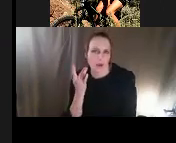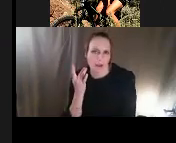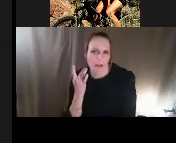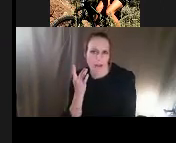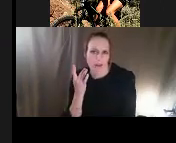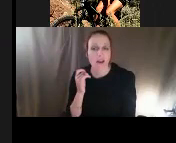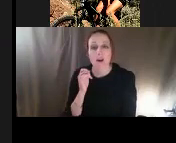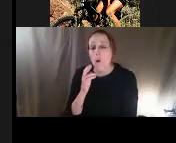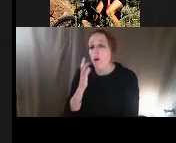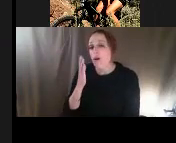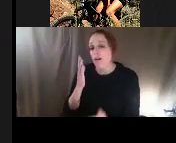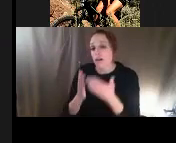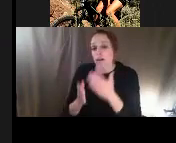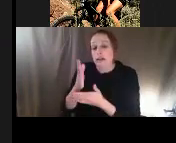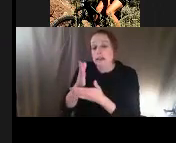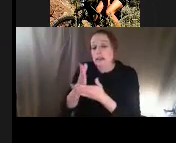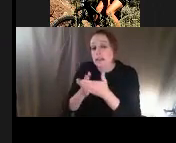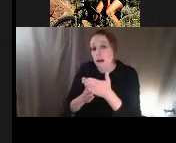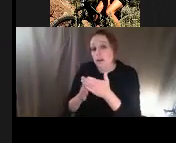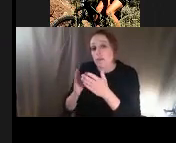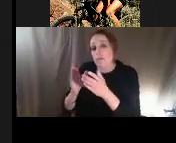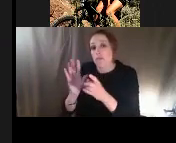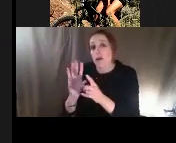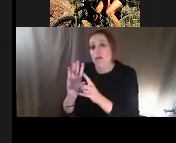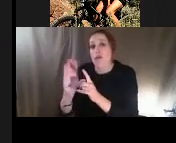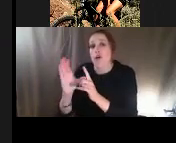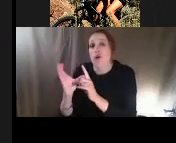values away, but still feel a little disconnected